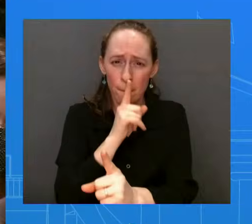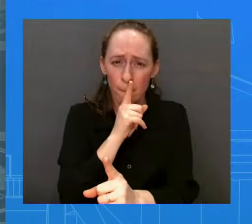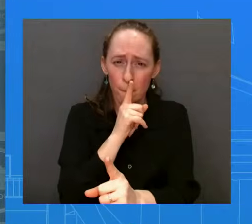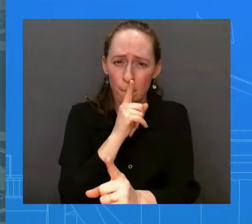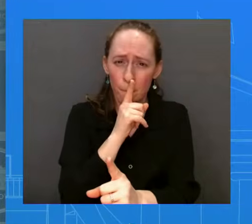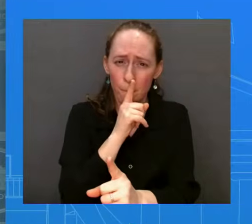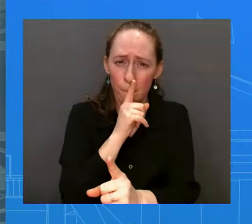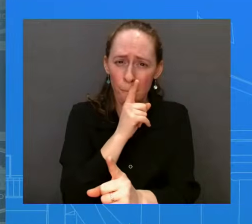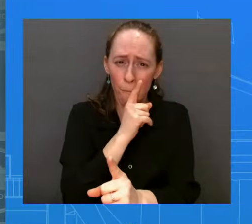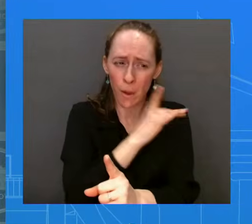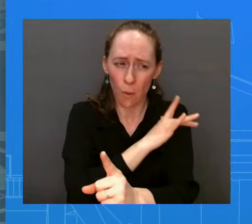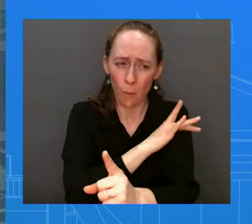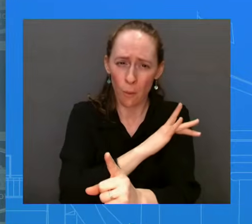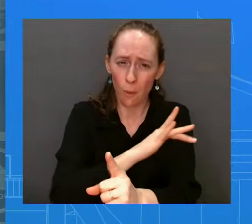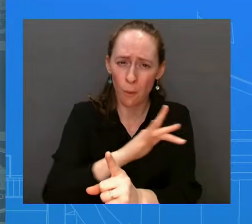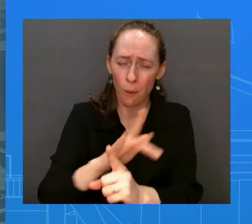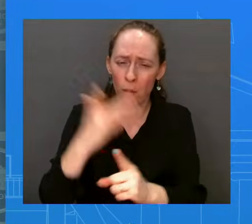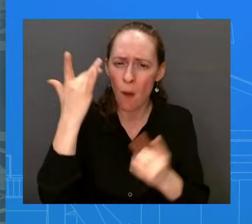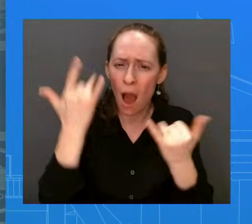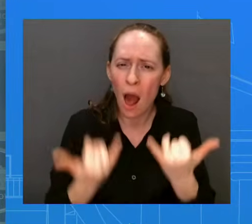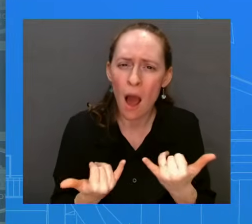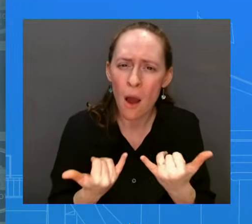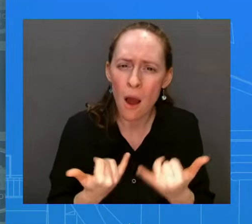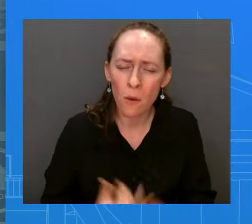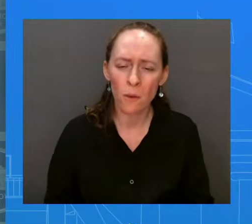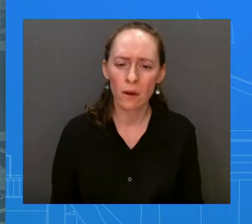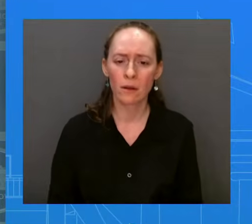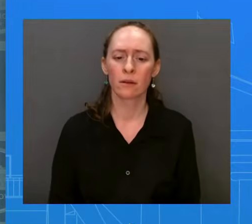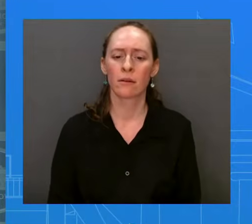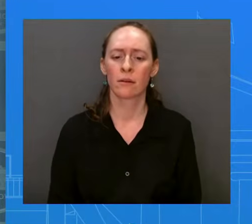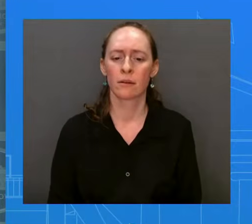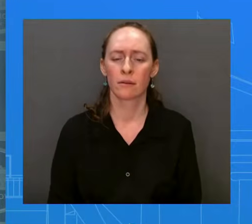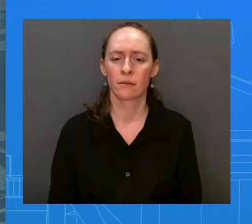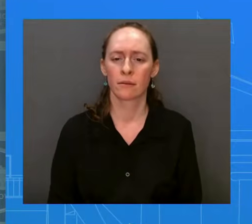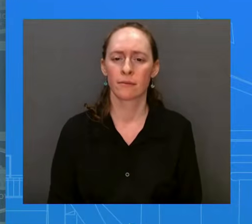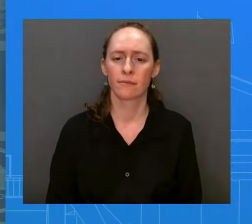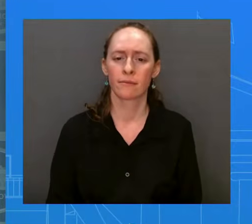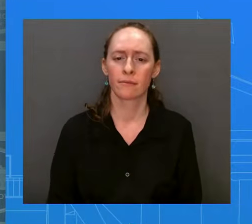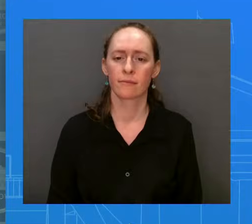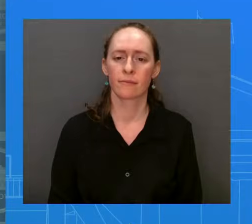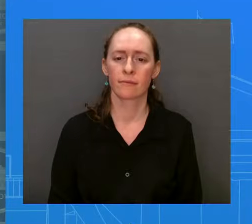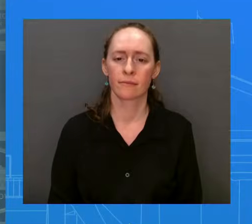It comes down to what sort of safety and security threats and risk we're talking about.